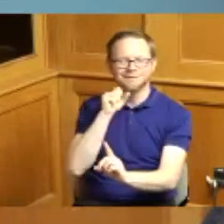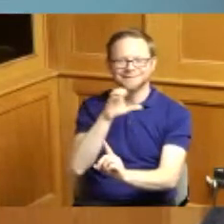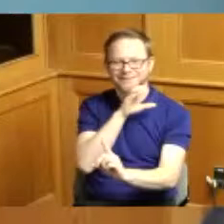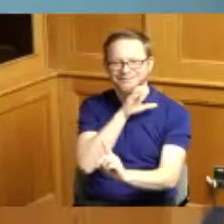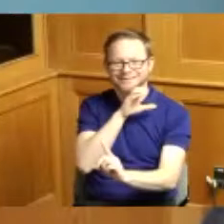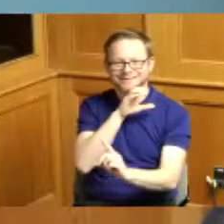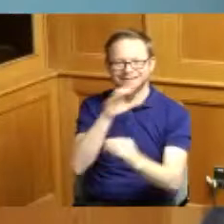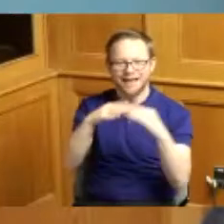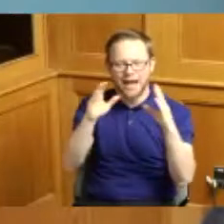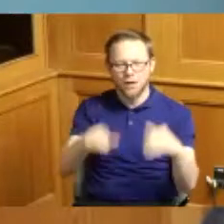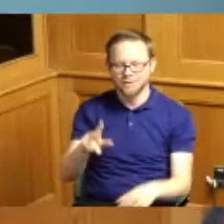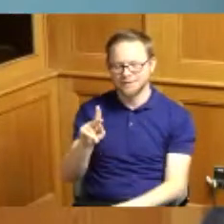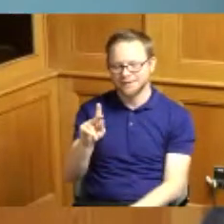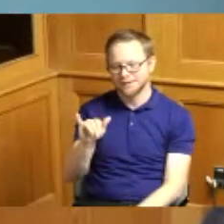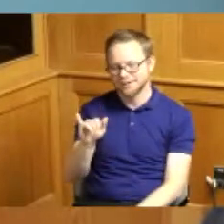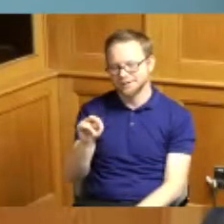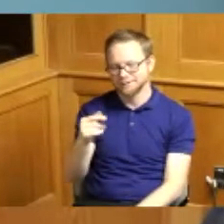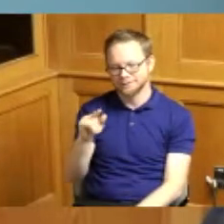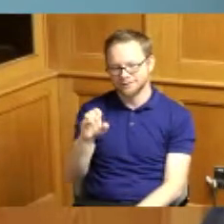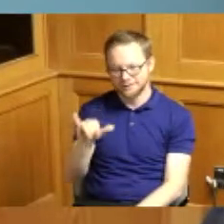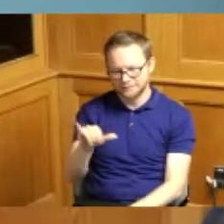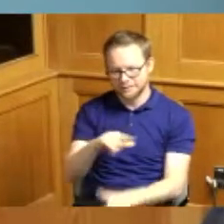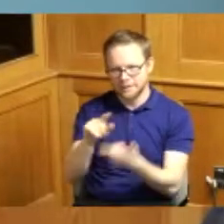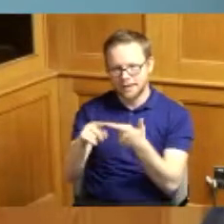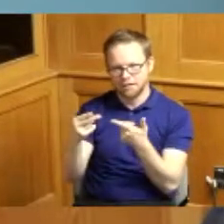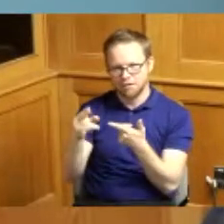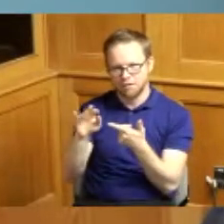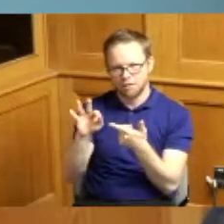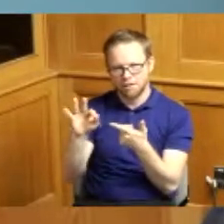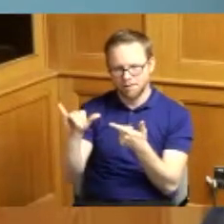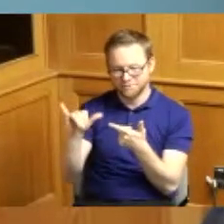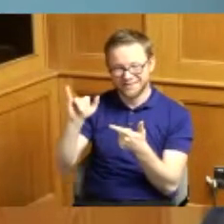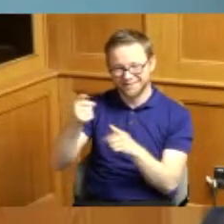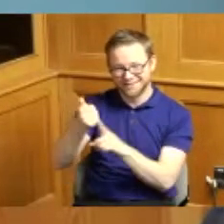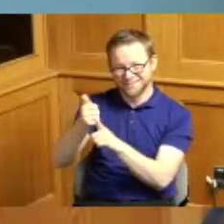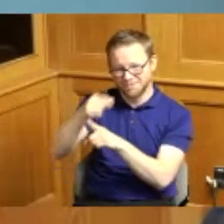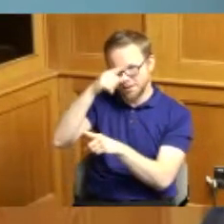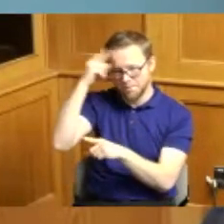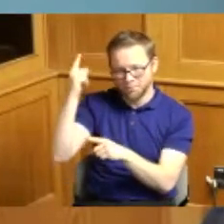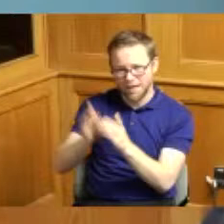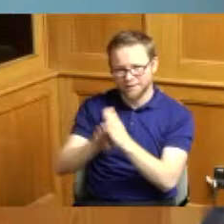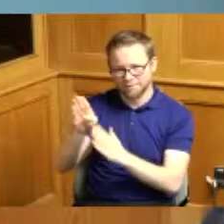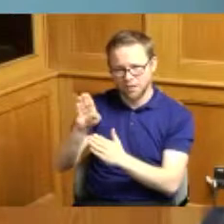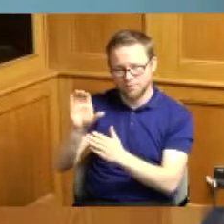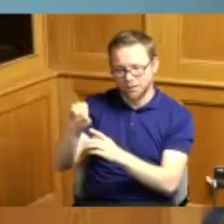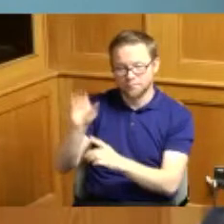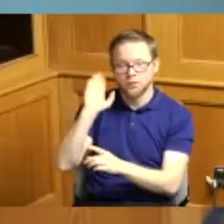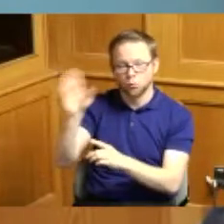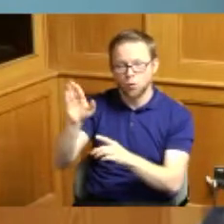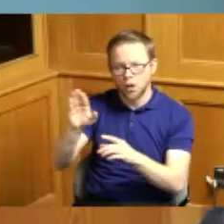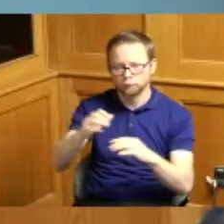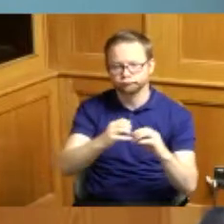it's a black company development company is going to build 50 apartments affordable uh